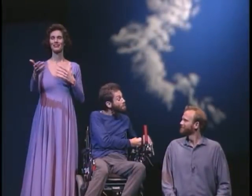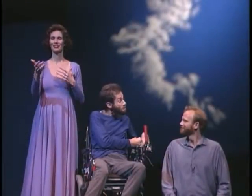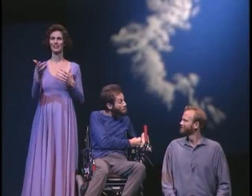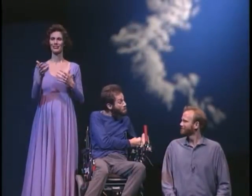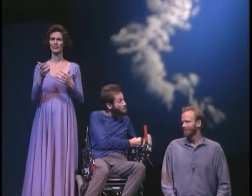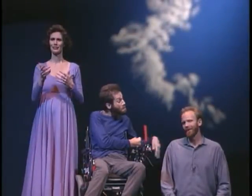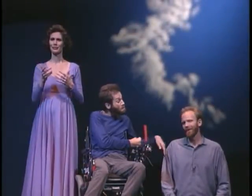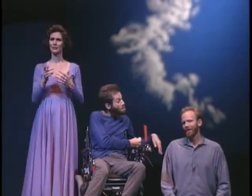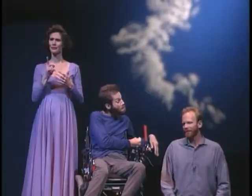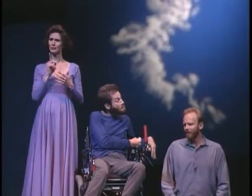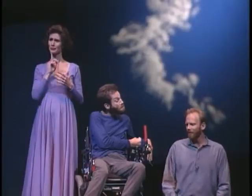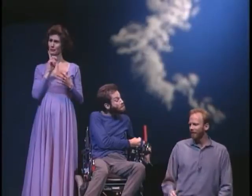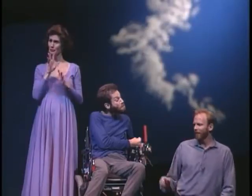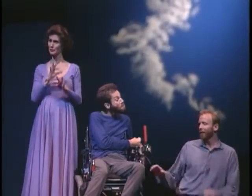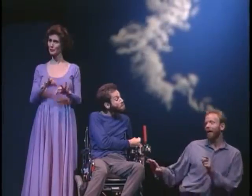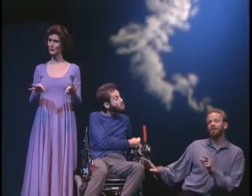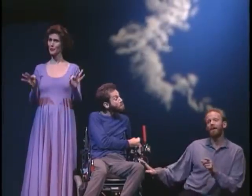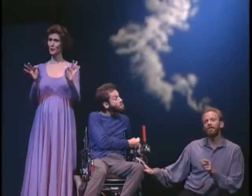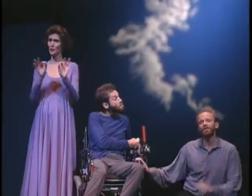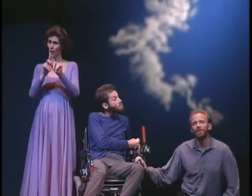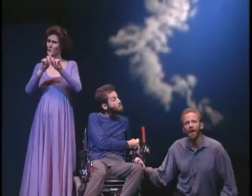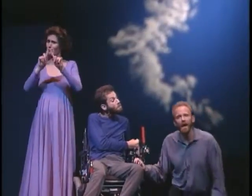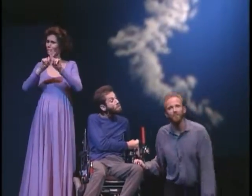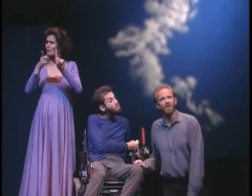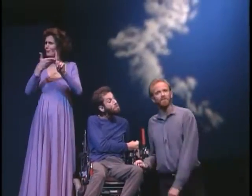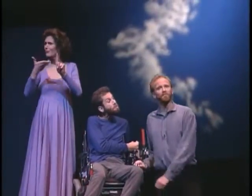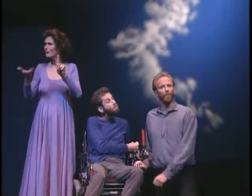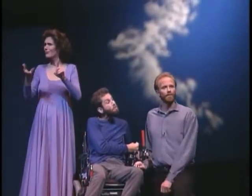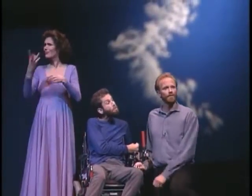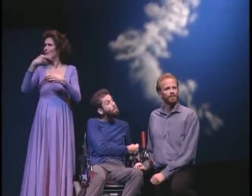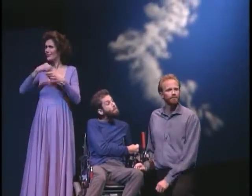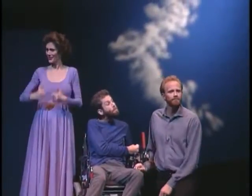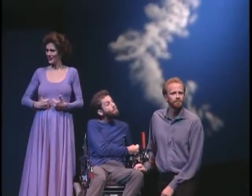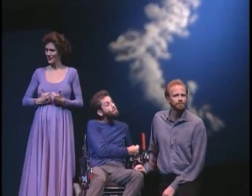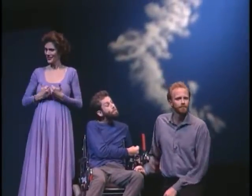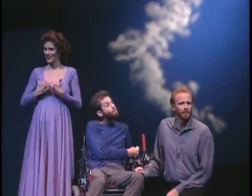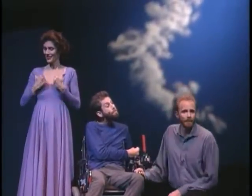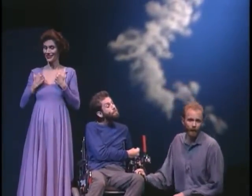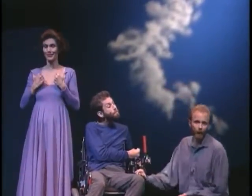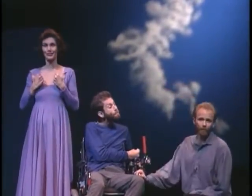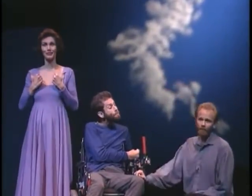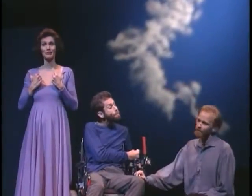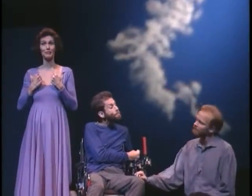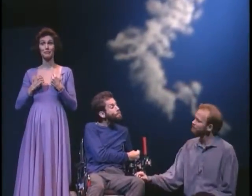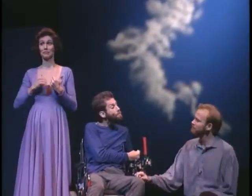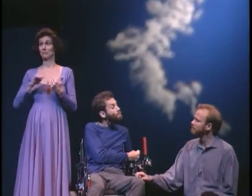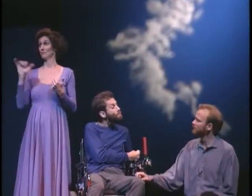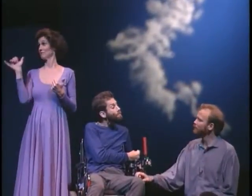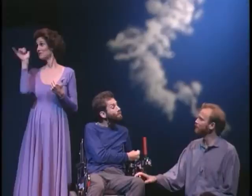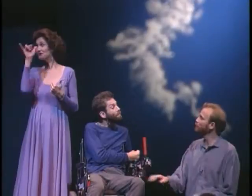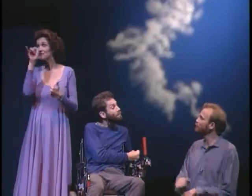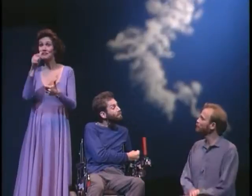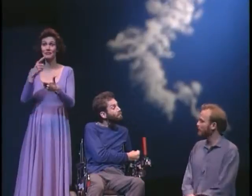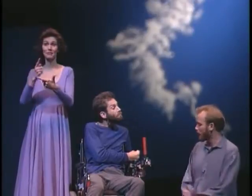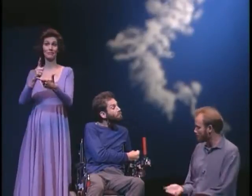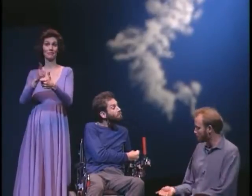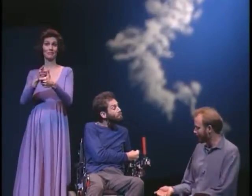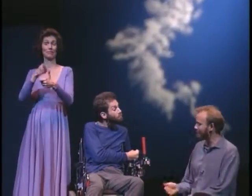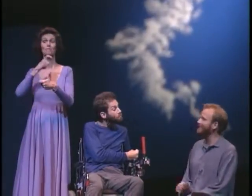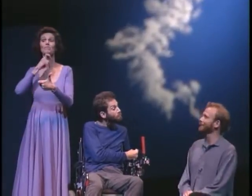it's the content of our lives that's important can openers shoe goo bicycle